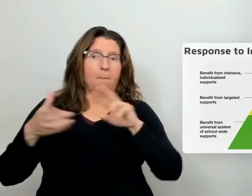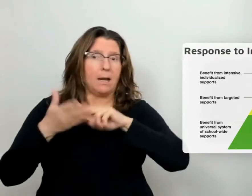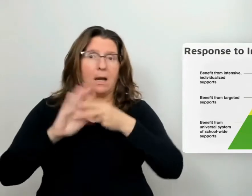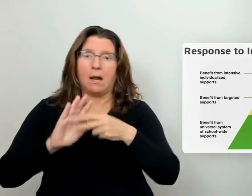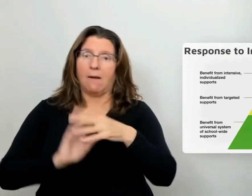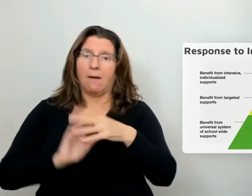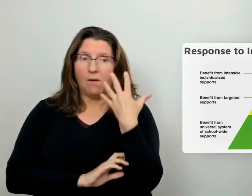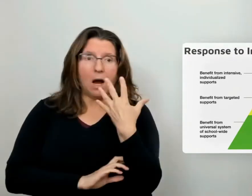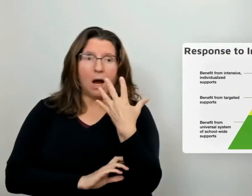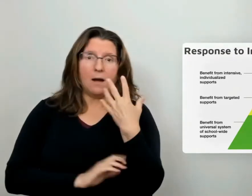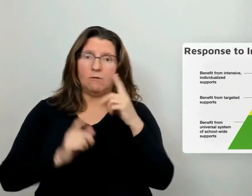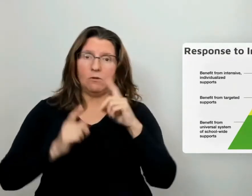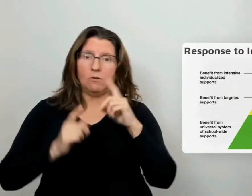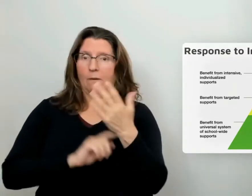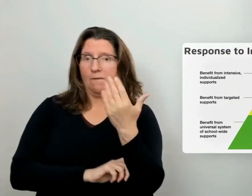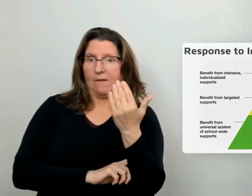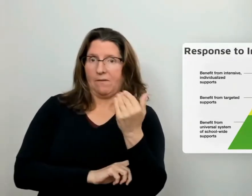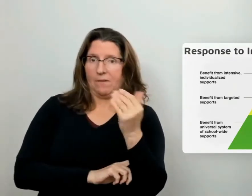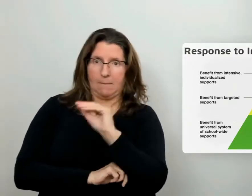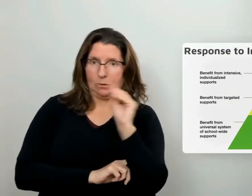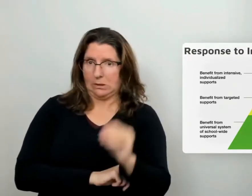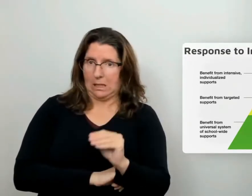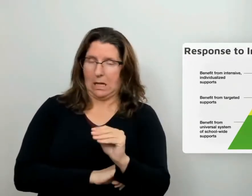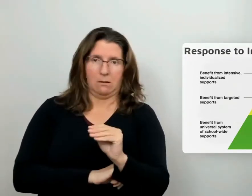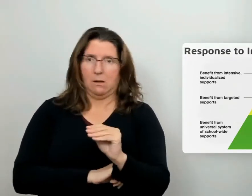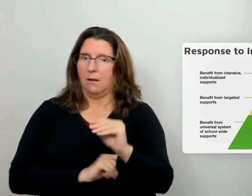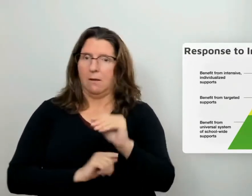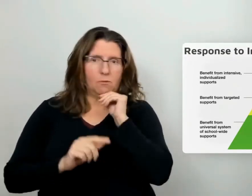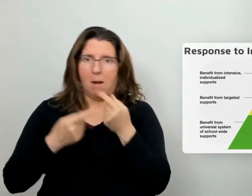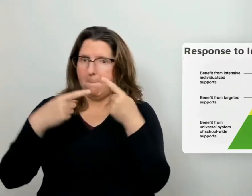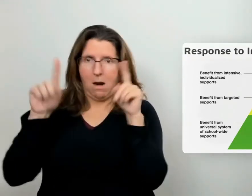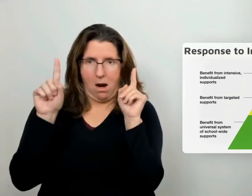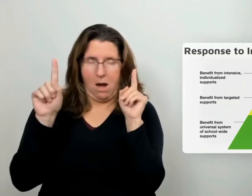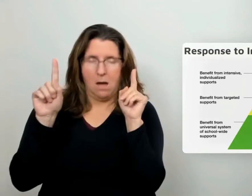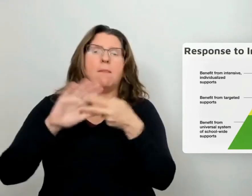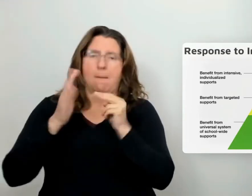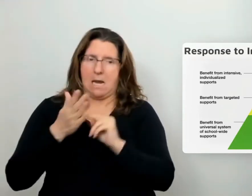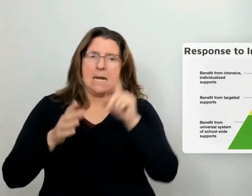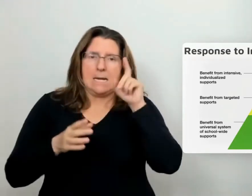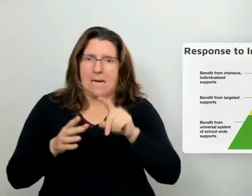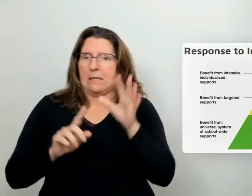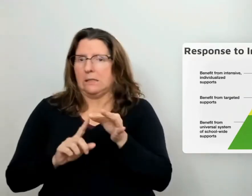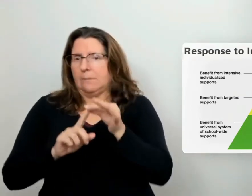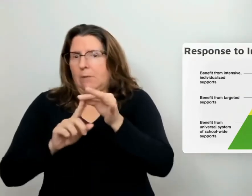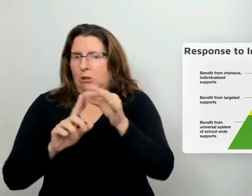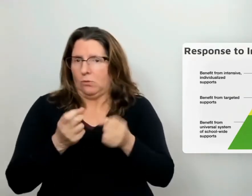Between 5 to 15 percent of students fall within this yellow zone.